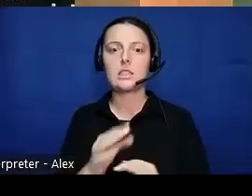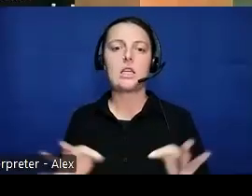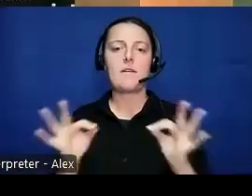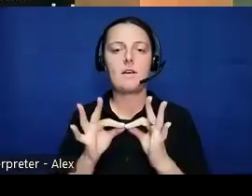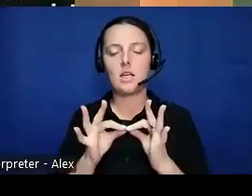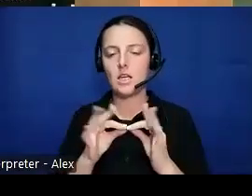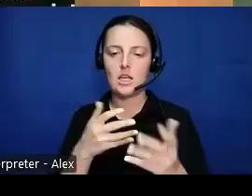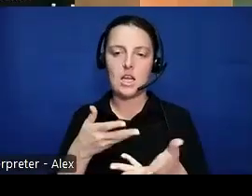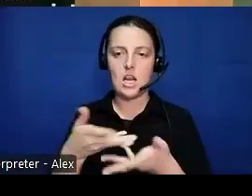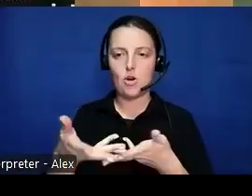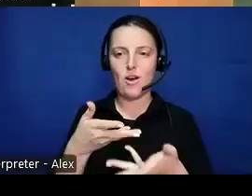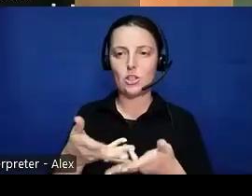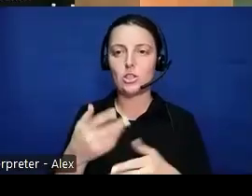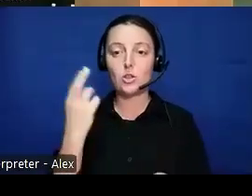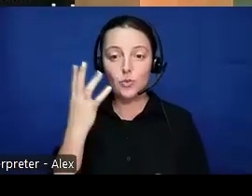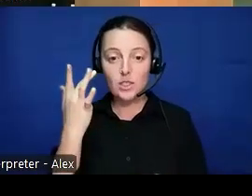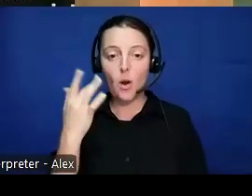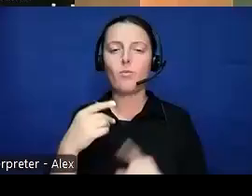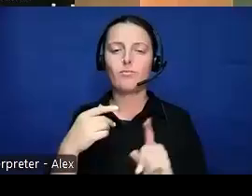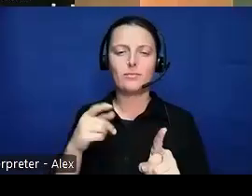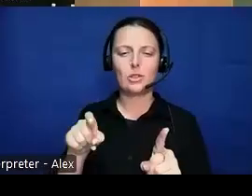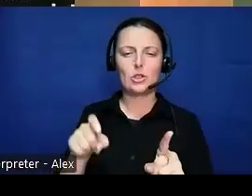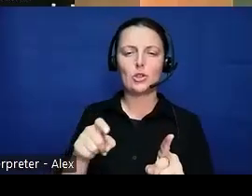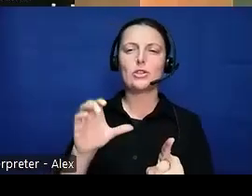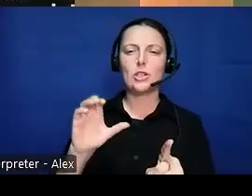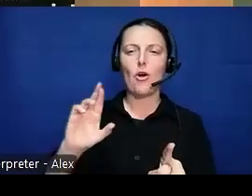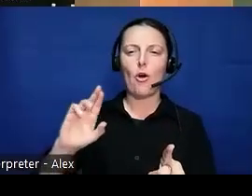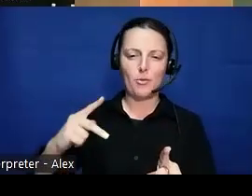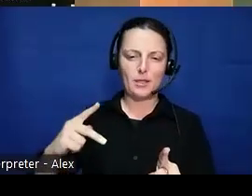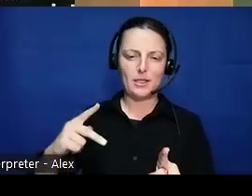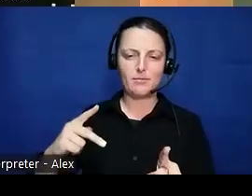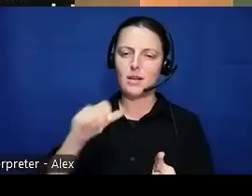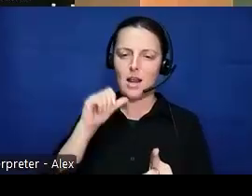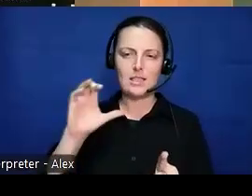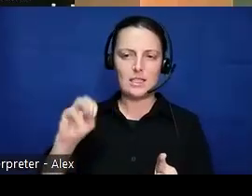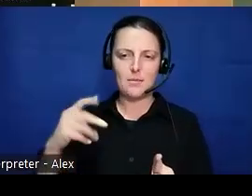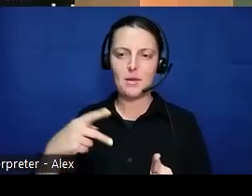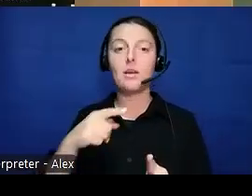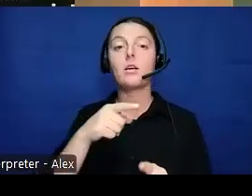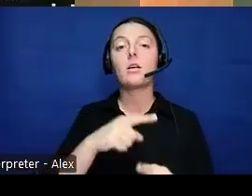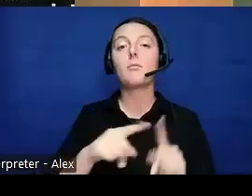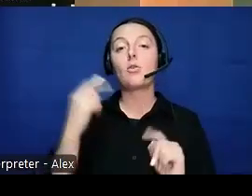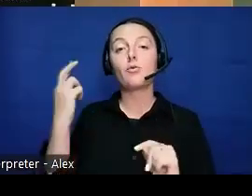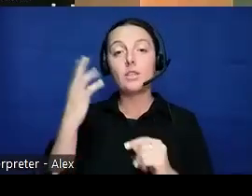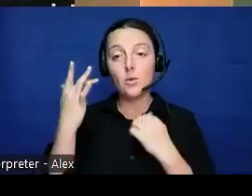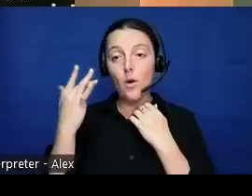this this should be CRP not CMP up there. Um but the reason why is because of the immune system.